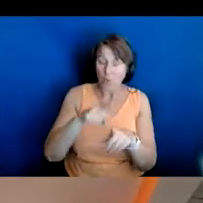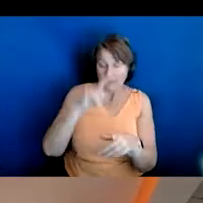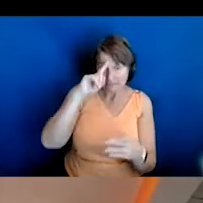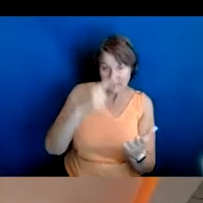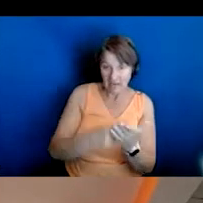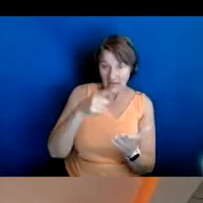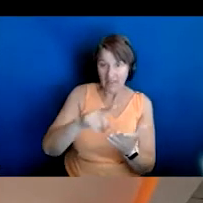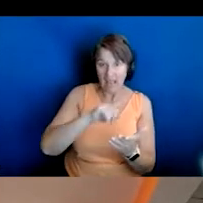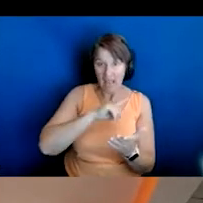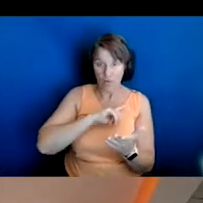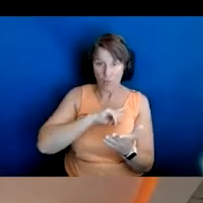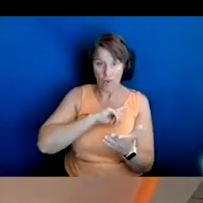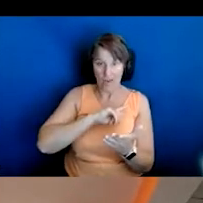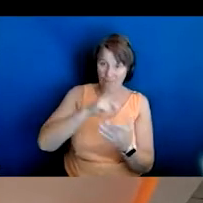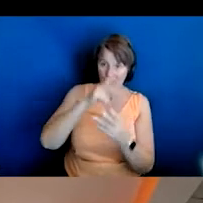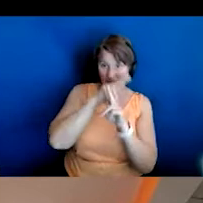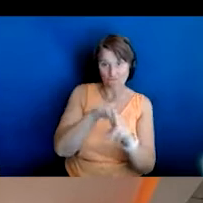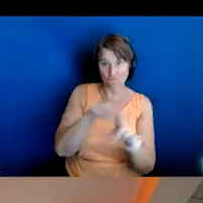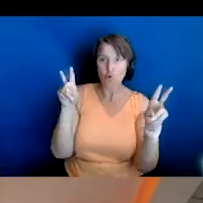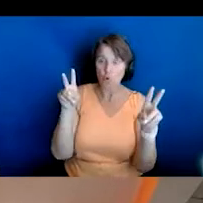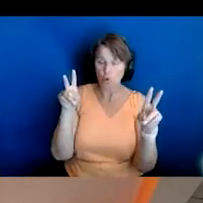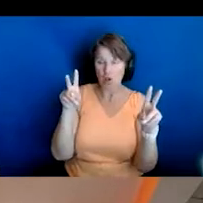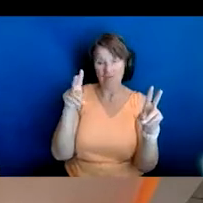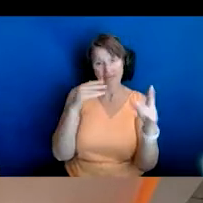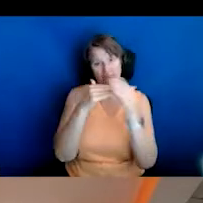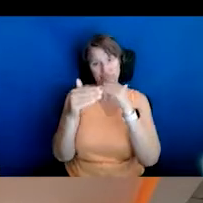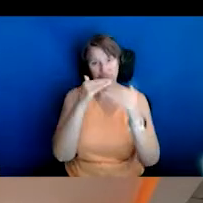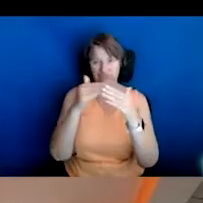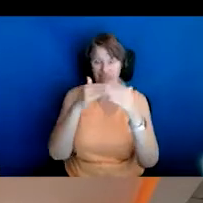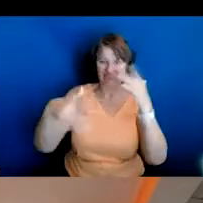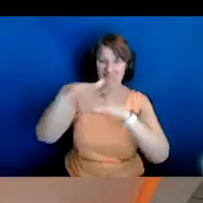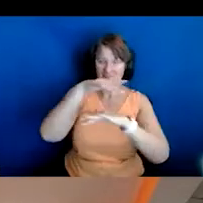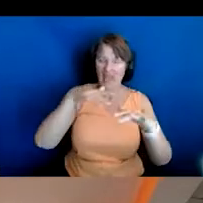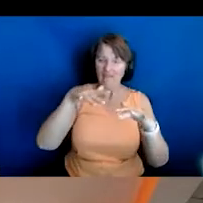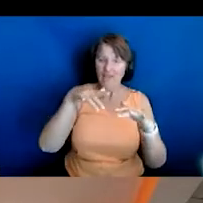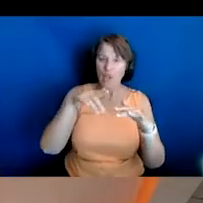that view of the main construction area. And we kind of knew we could get away with